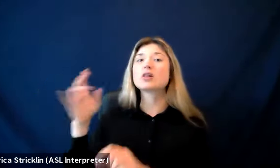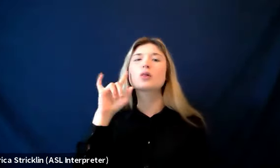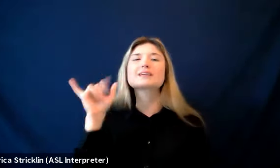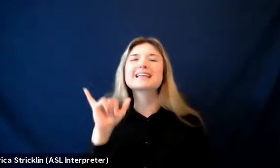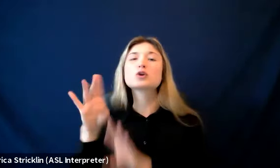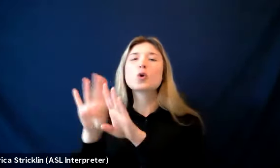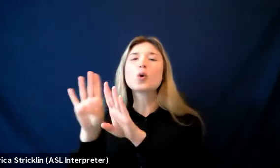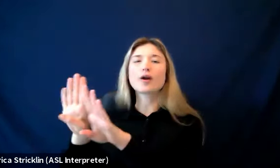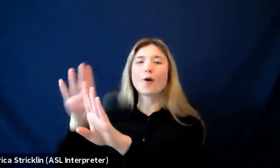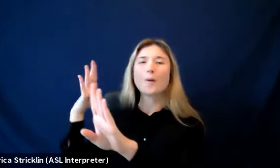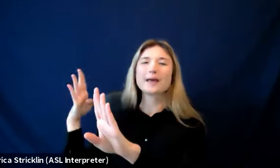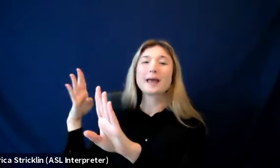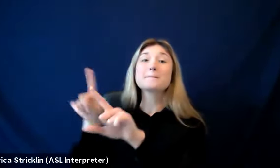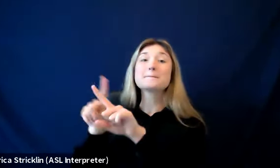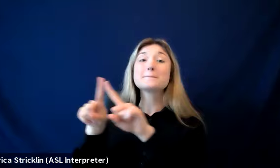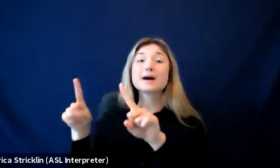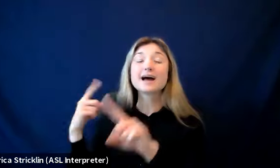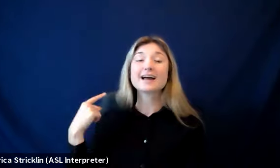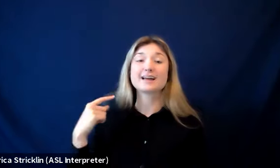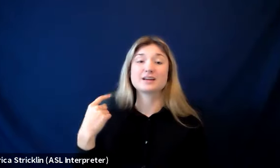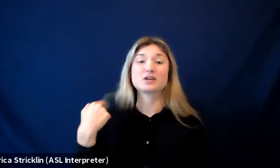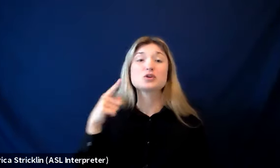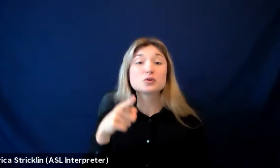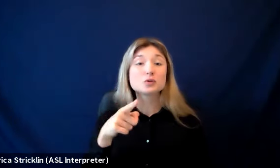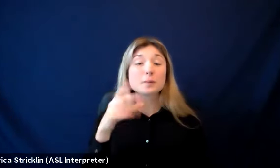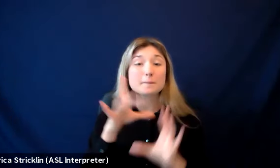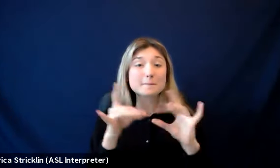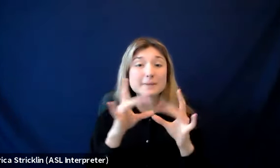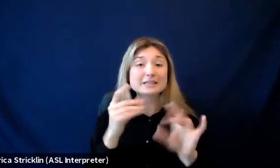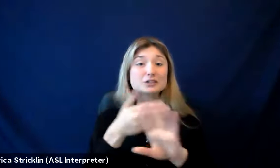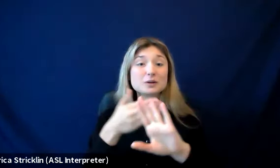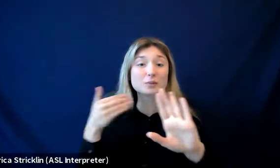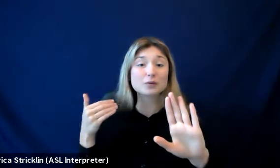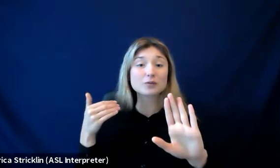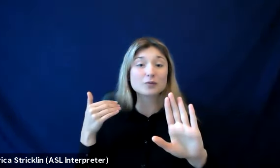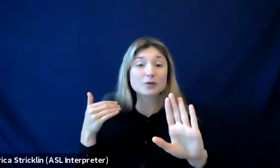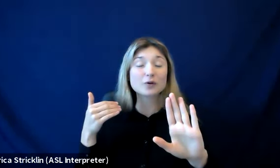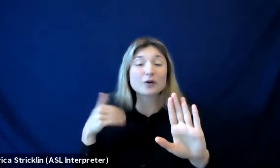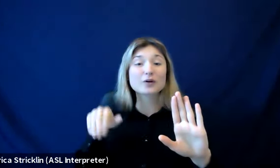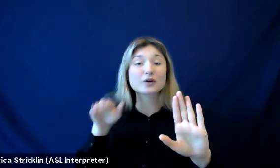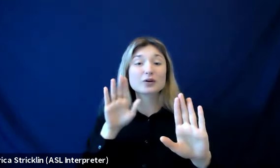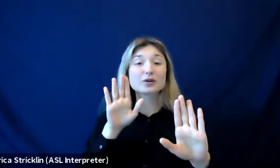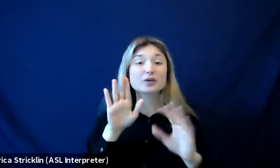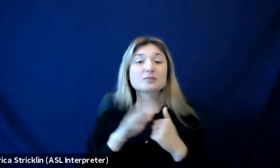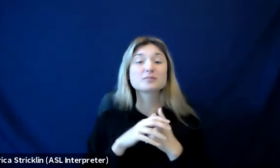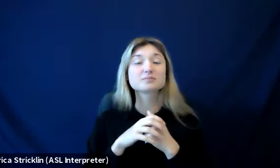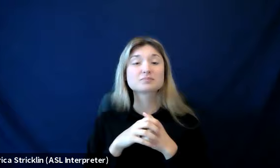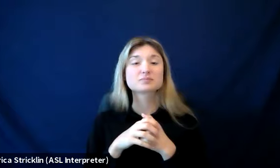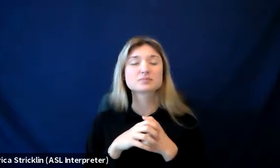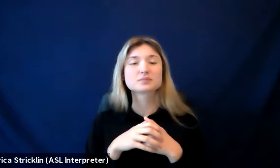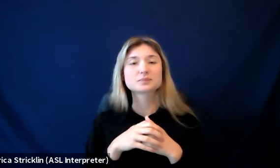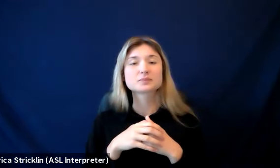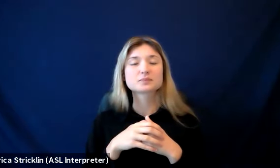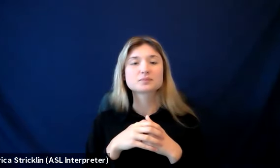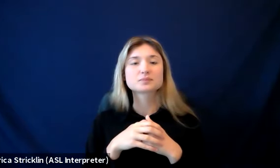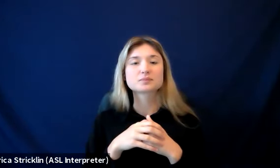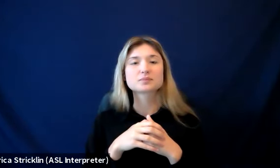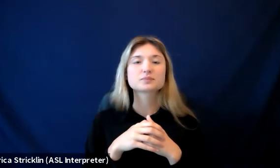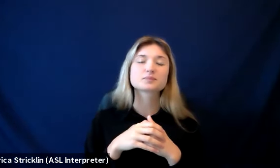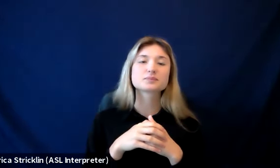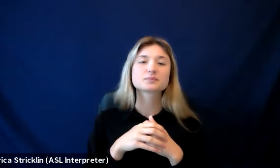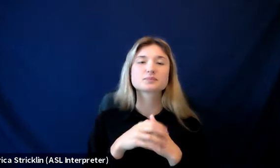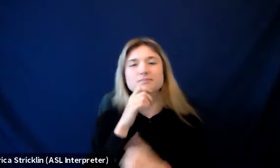We still have, as you pointed out earlier in your, your own